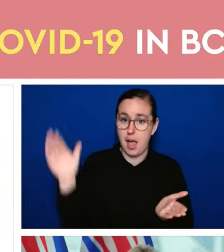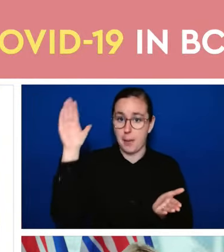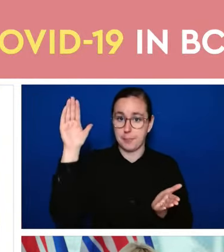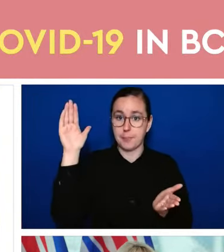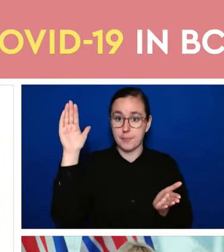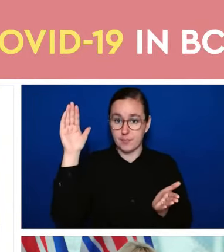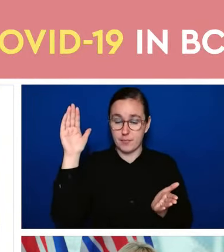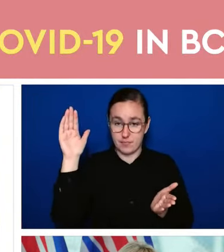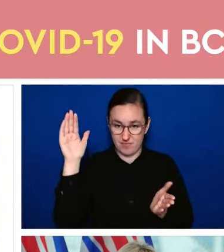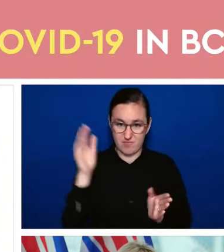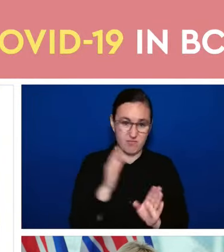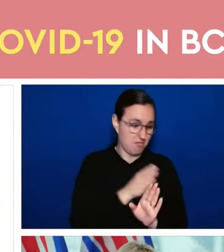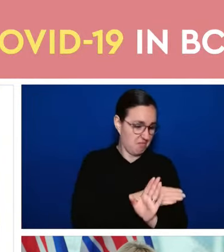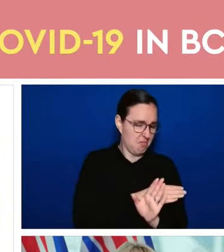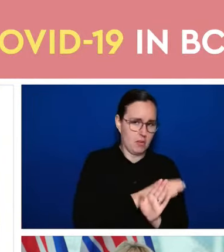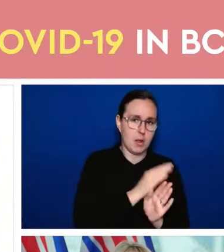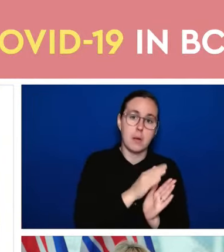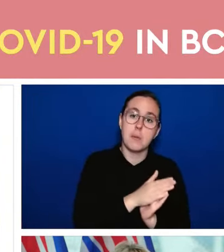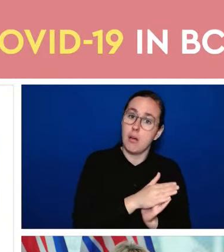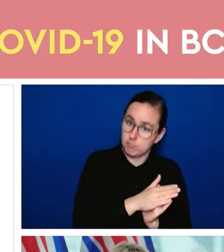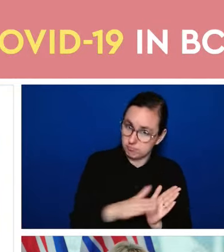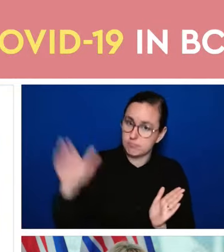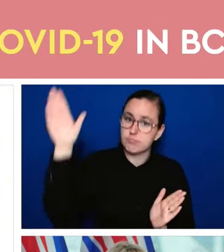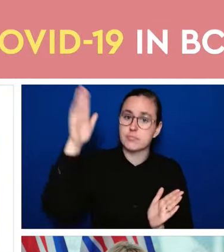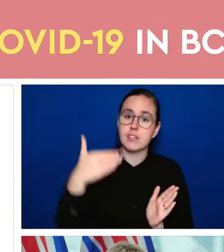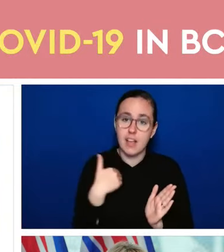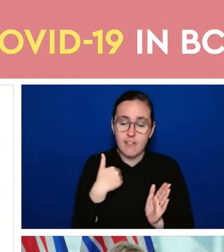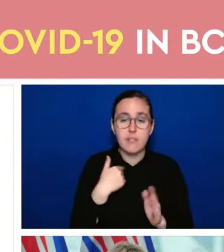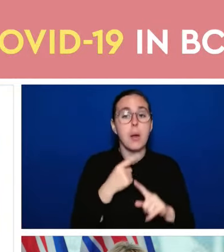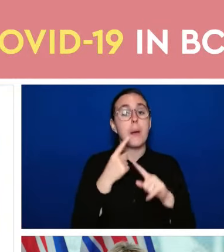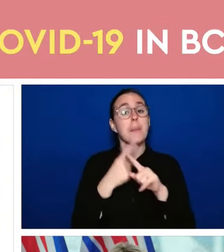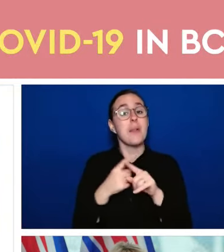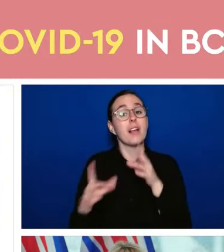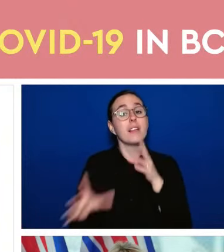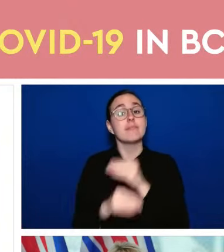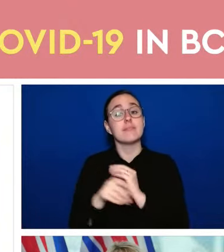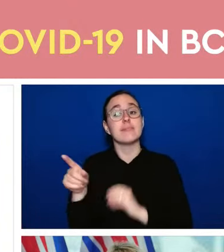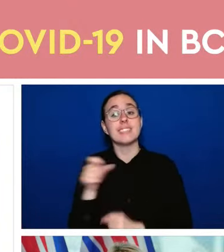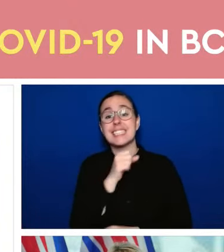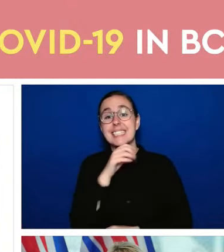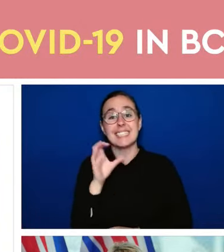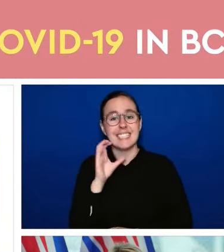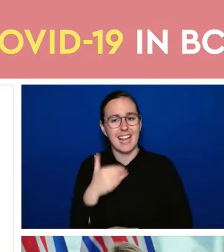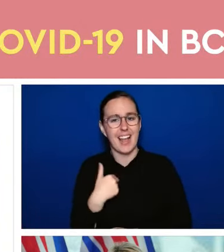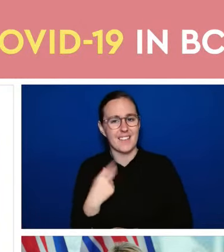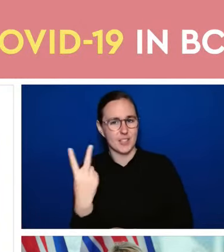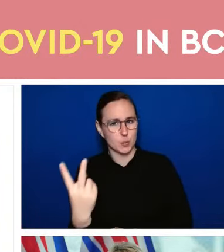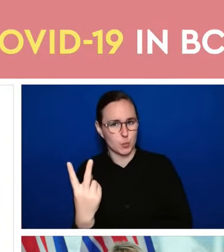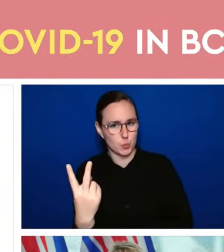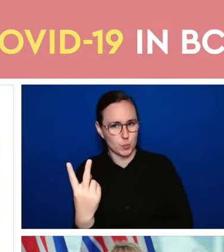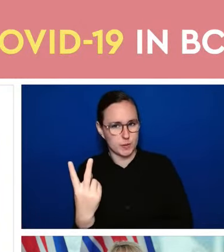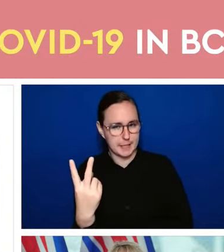enhanced vaccines for seniors and there are two different that seems that are both been proven